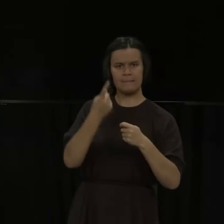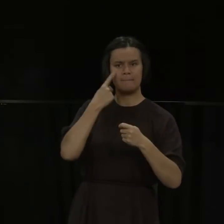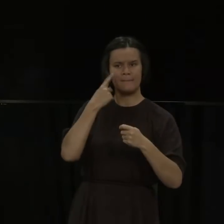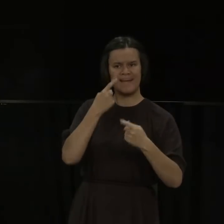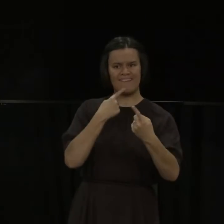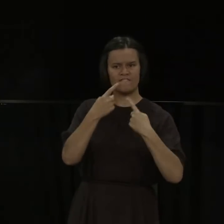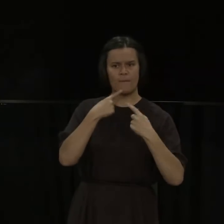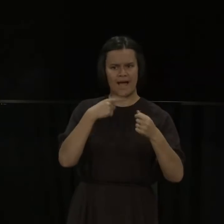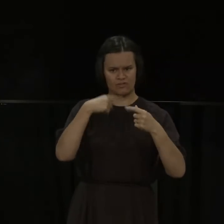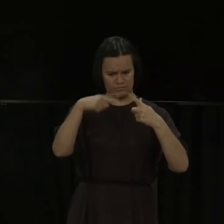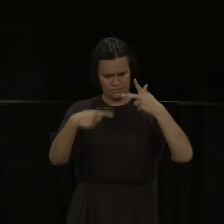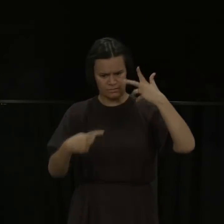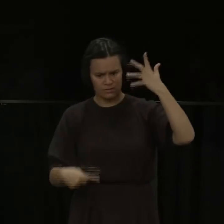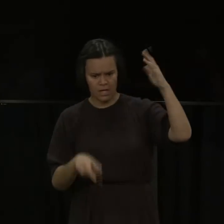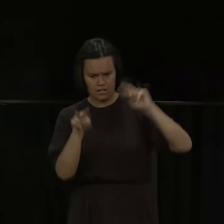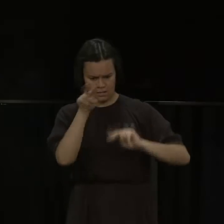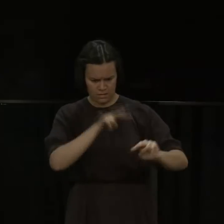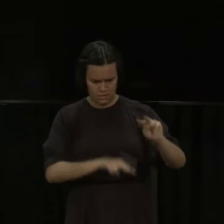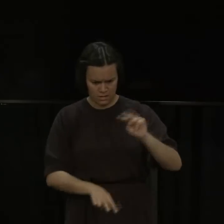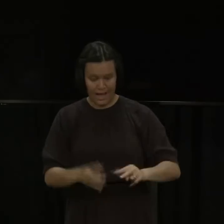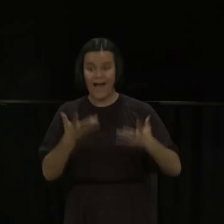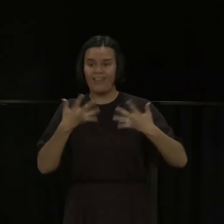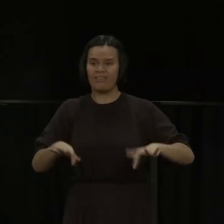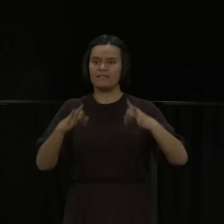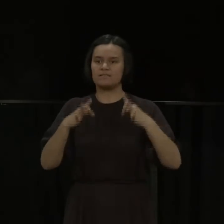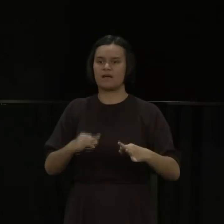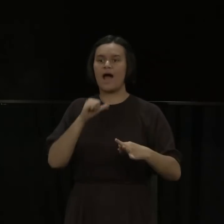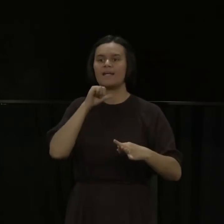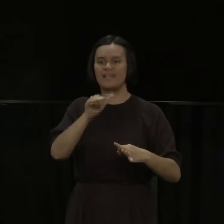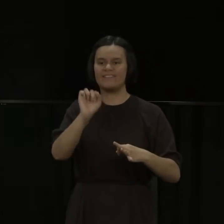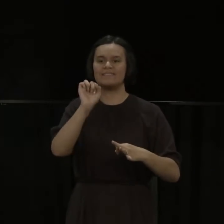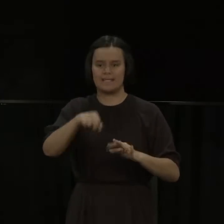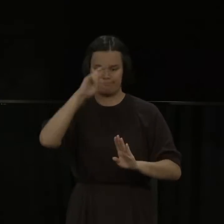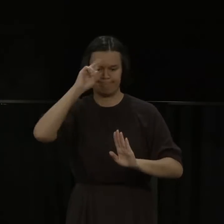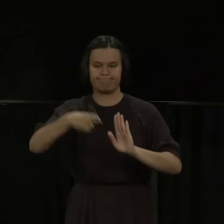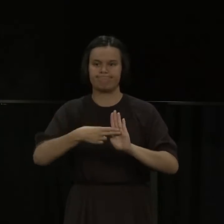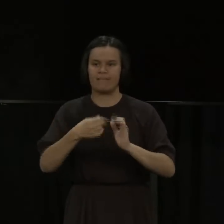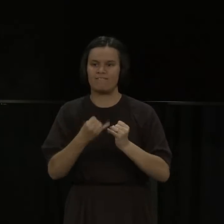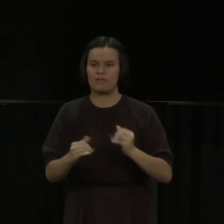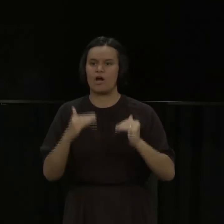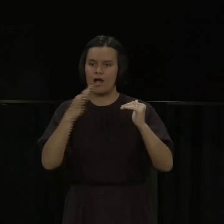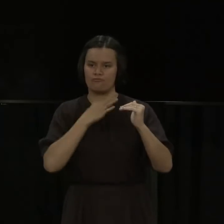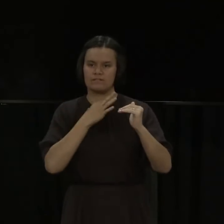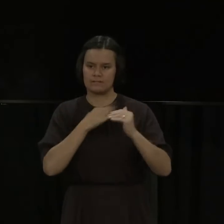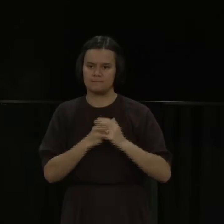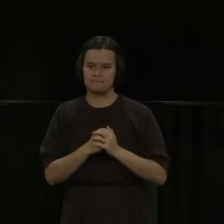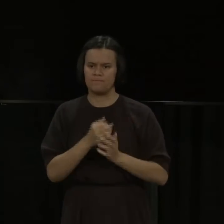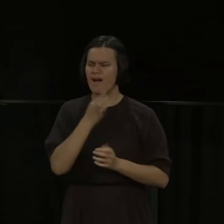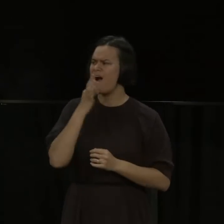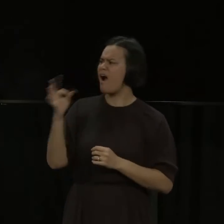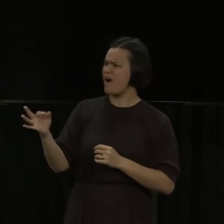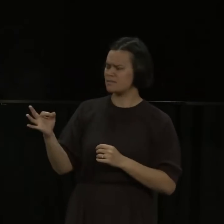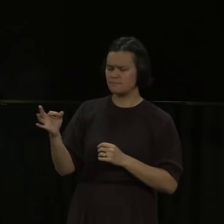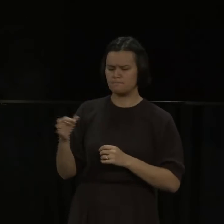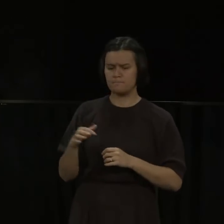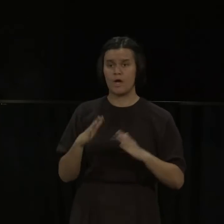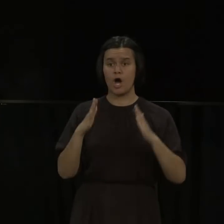variety of different criteria that are public health teams go